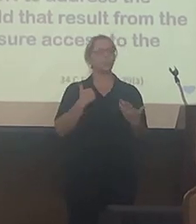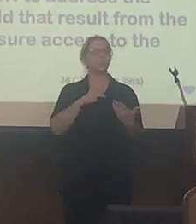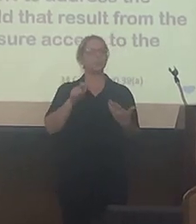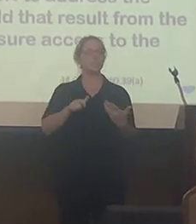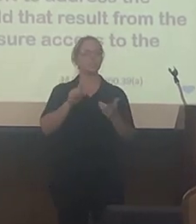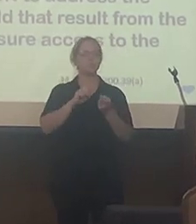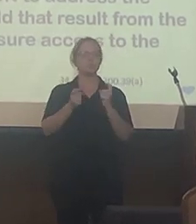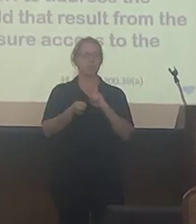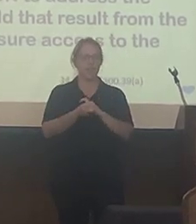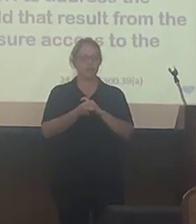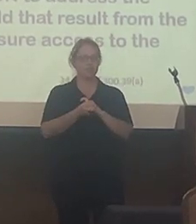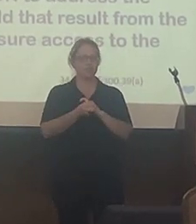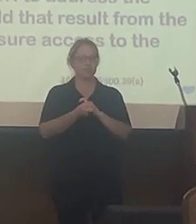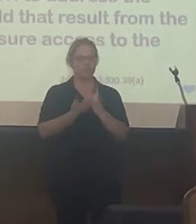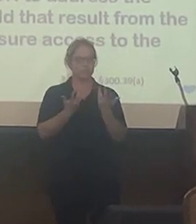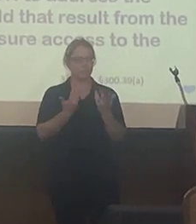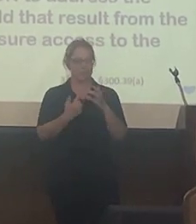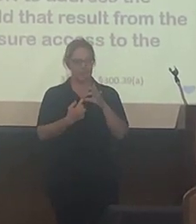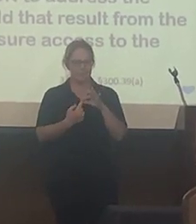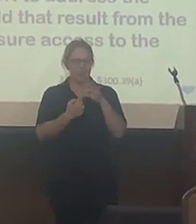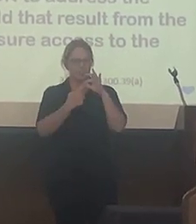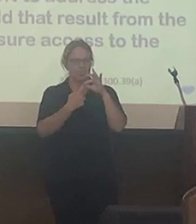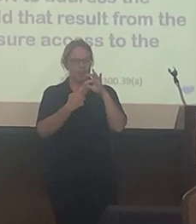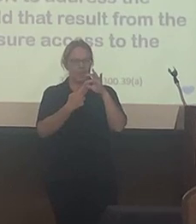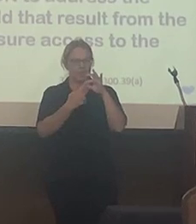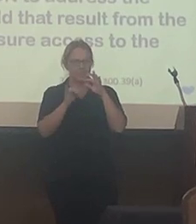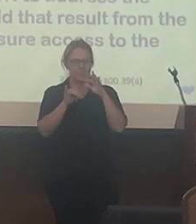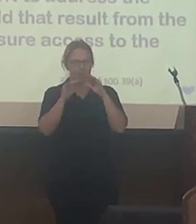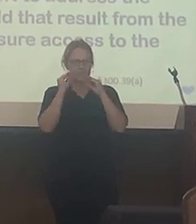what do we have to specialize that instruction too so that that hearing impaired child